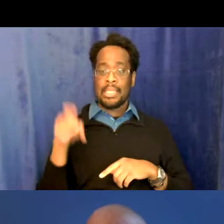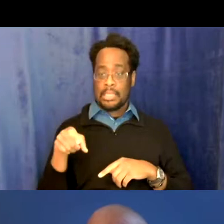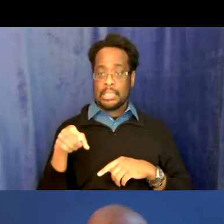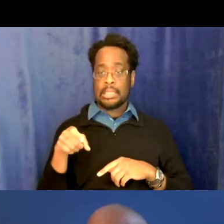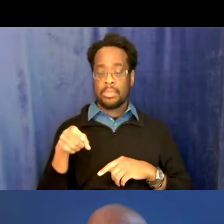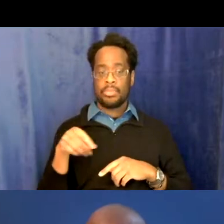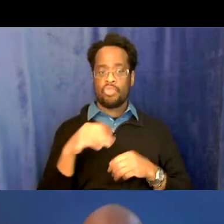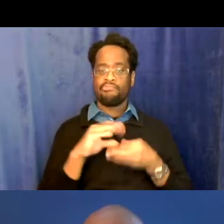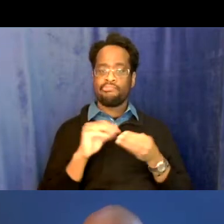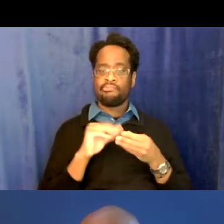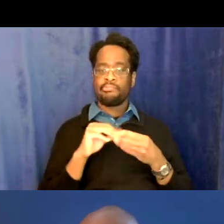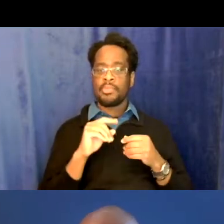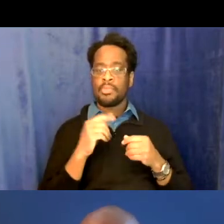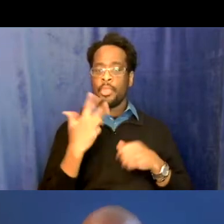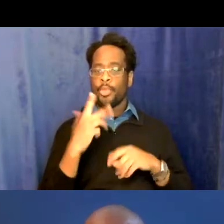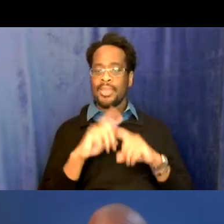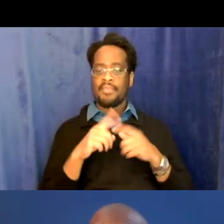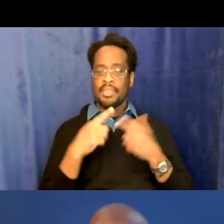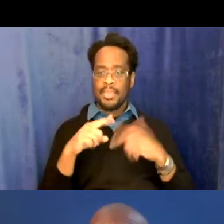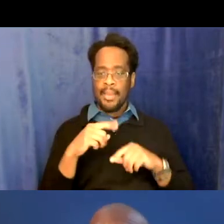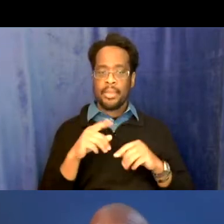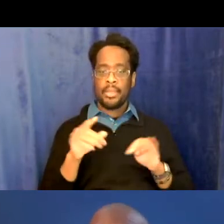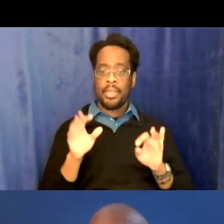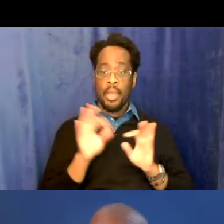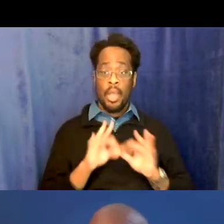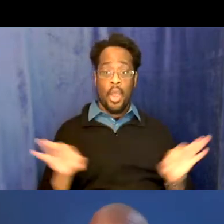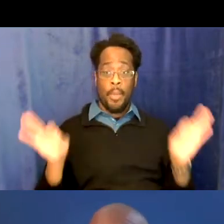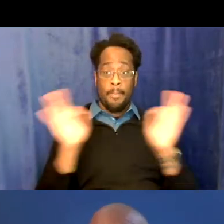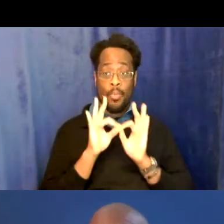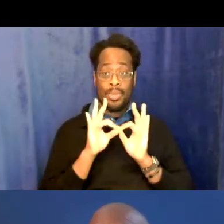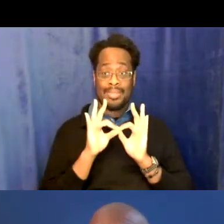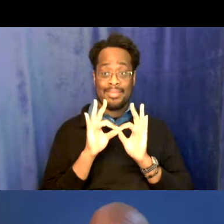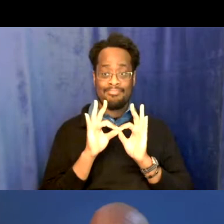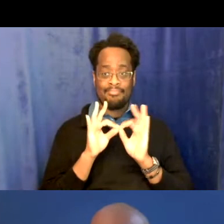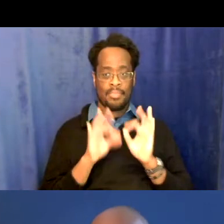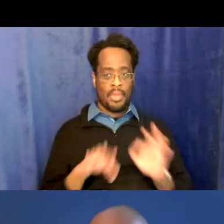people from Texas. They're from Texas they're talking about three different signs that